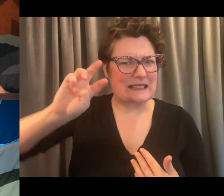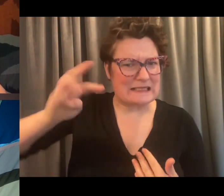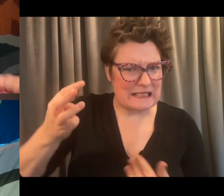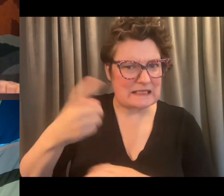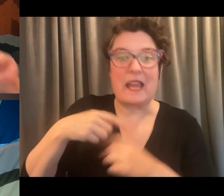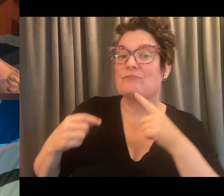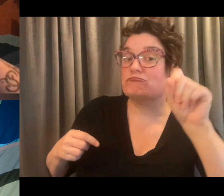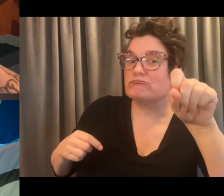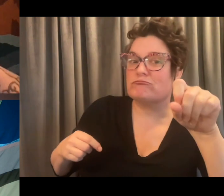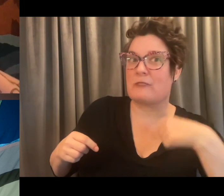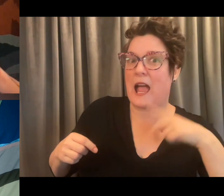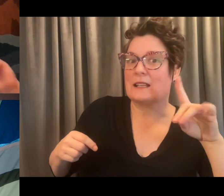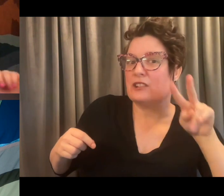Rebekah: It is, yeah, I checked. Nomy: Thank you. Yeah.